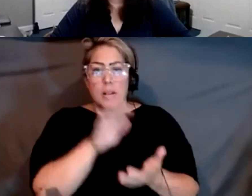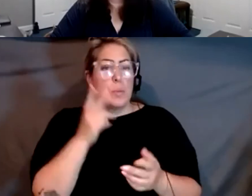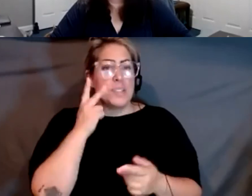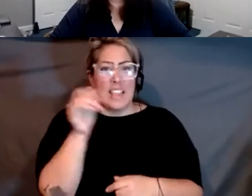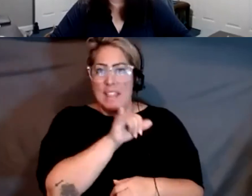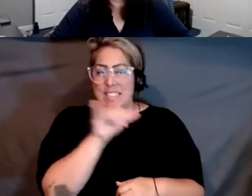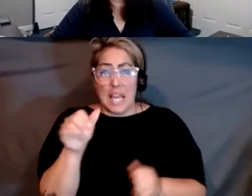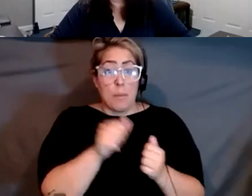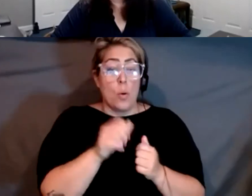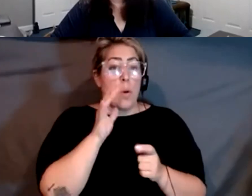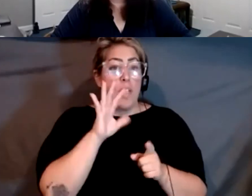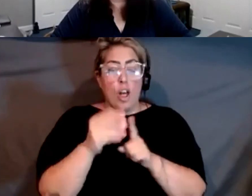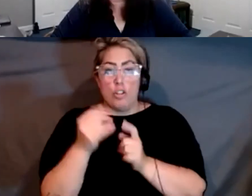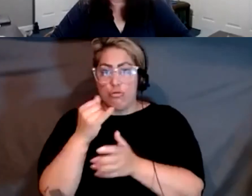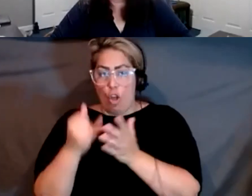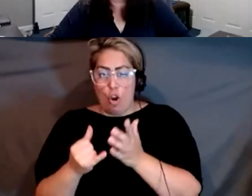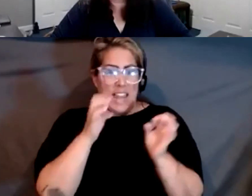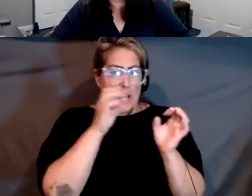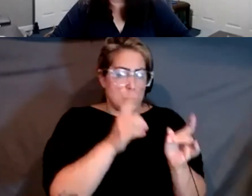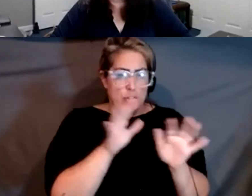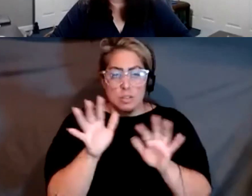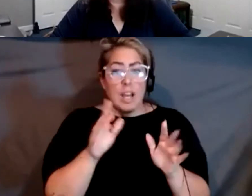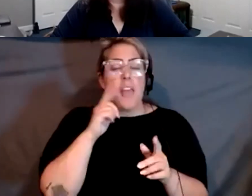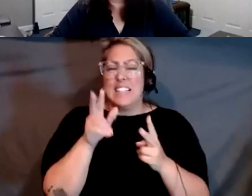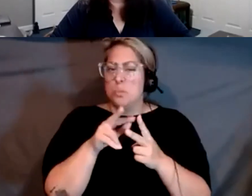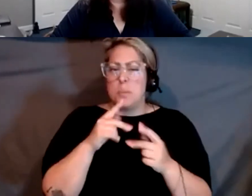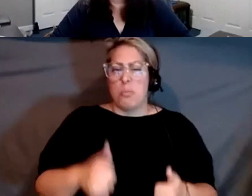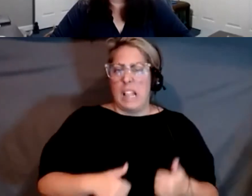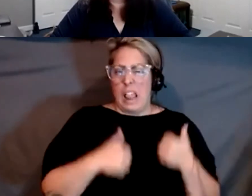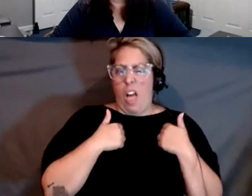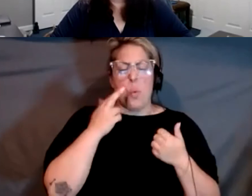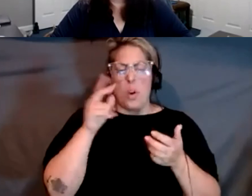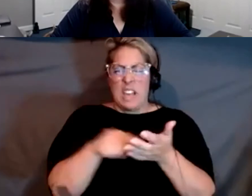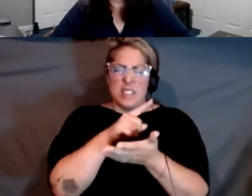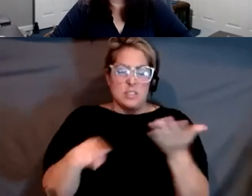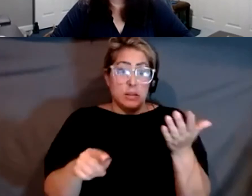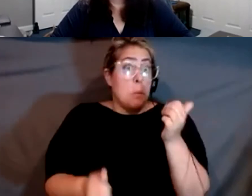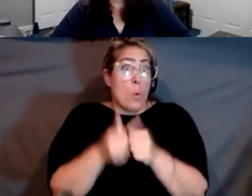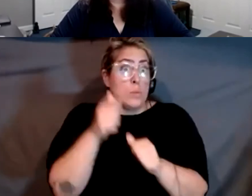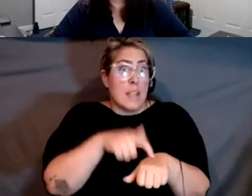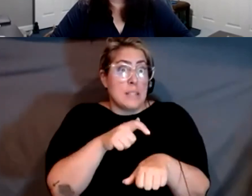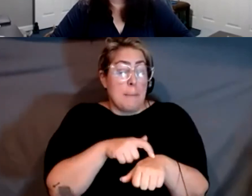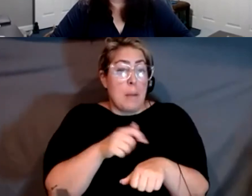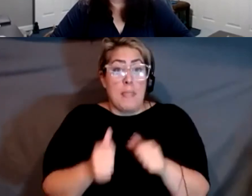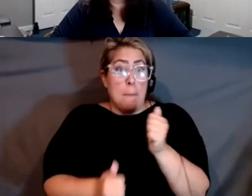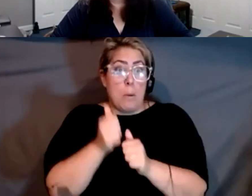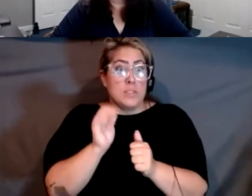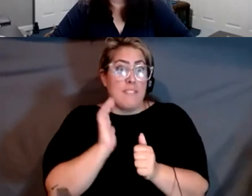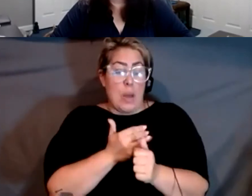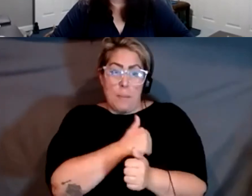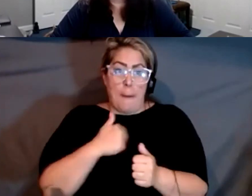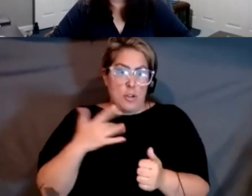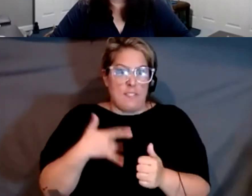it easier live or canceled. For the most part.